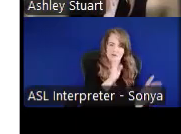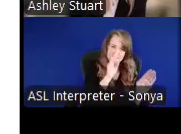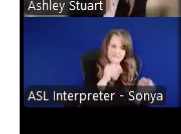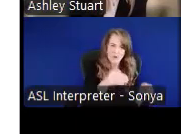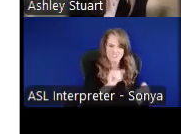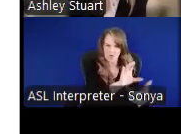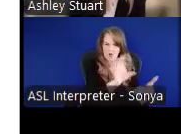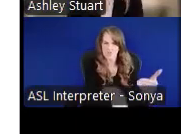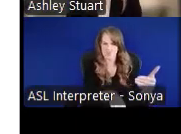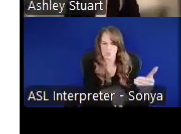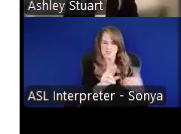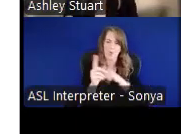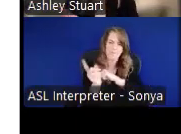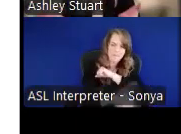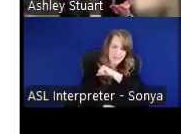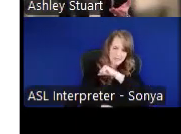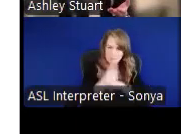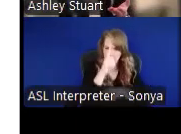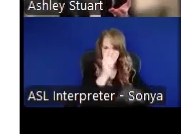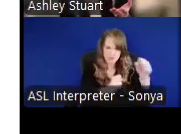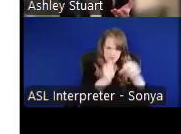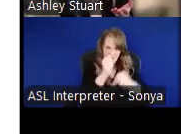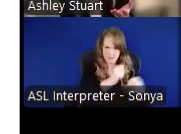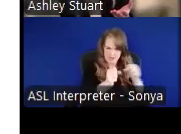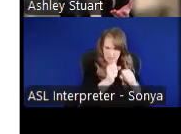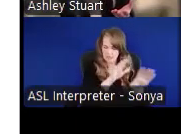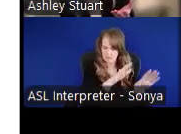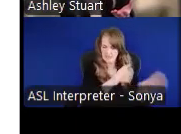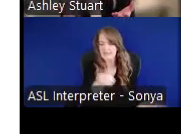punishment based strategies, and not enough on the more positive